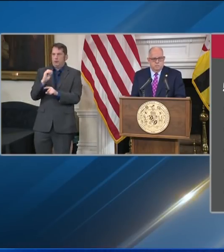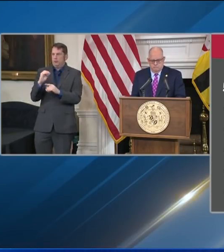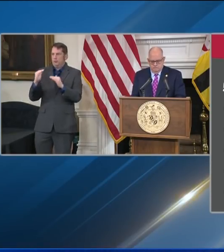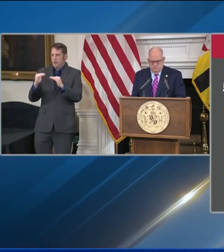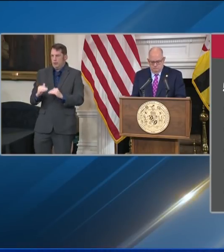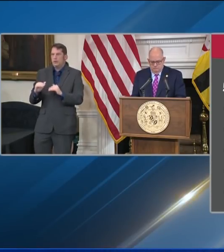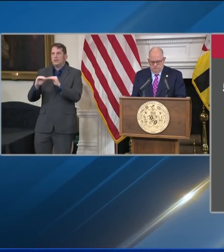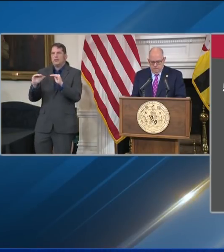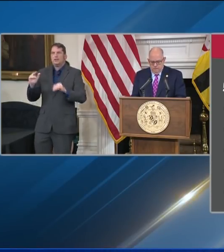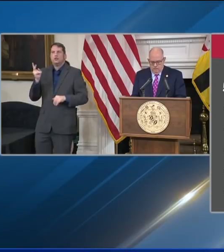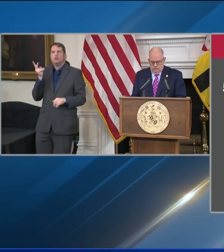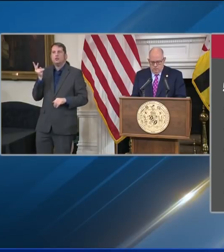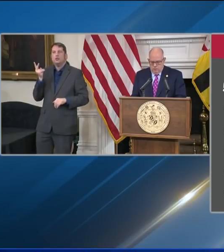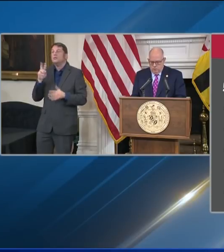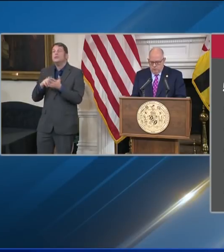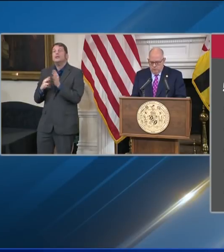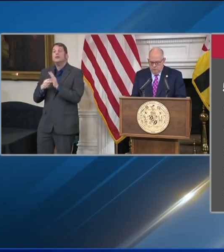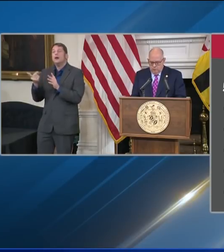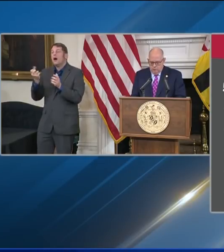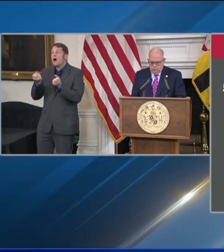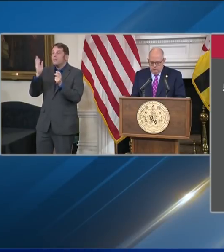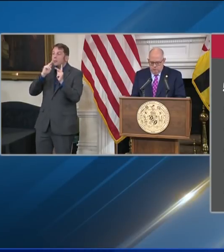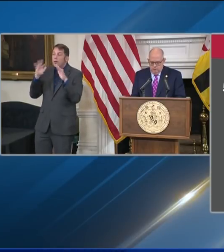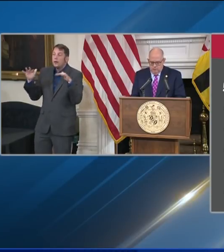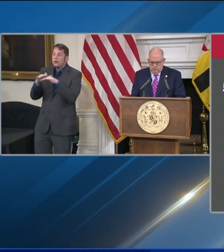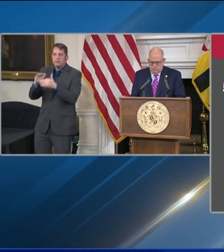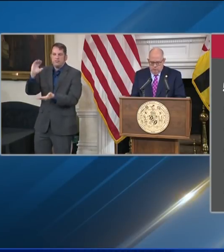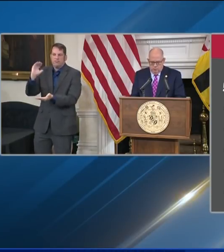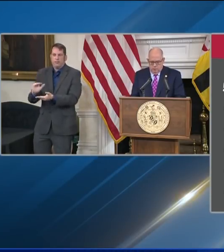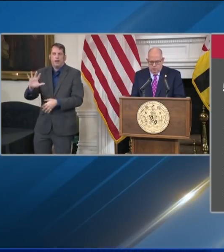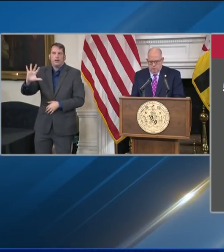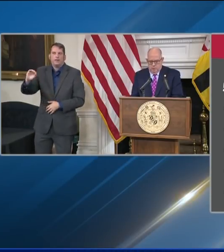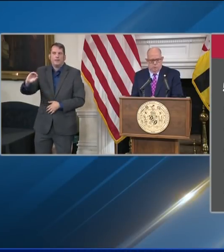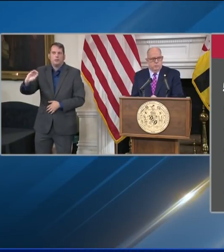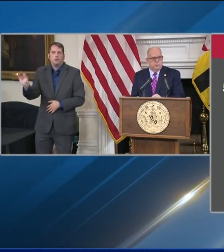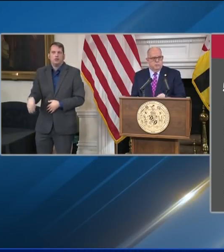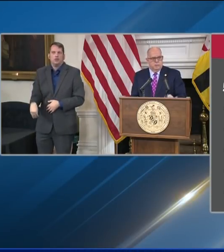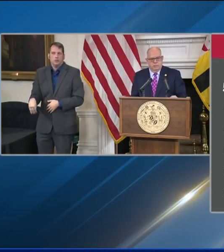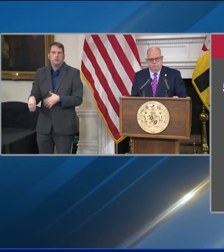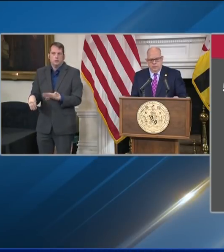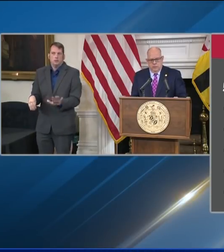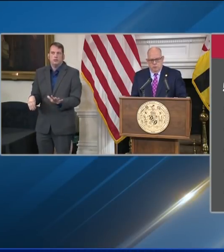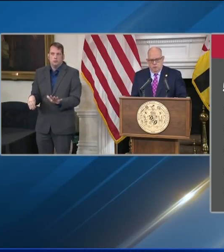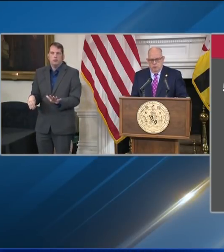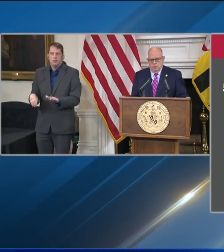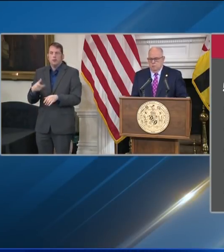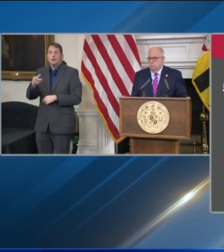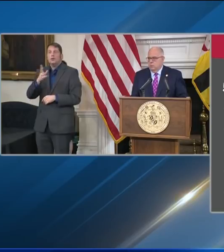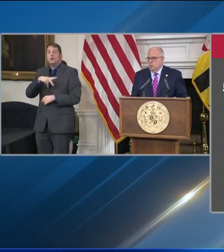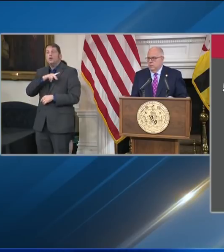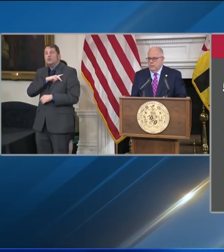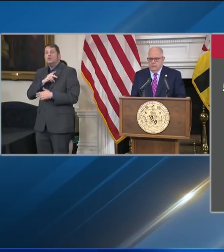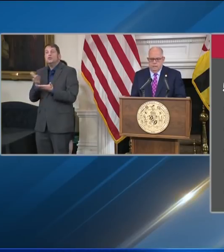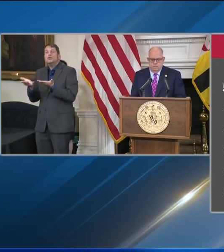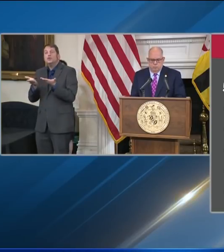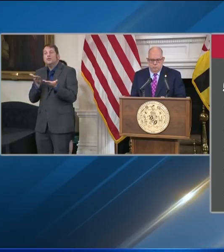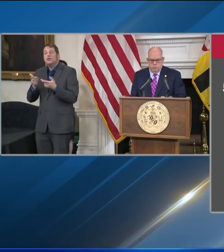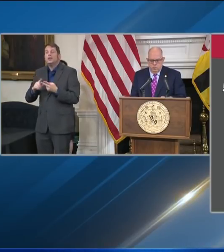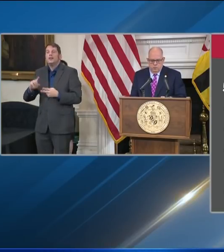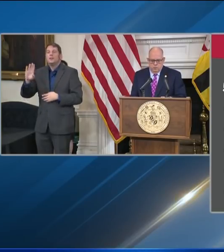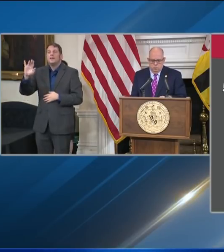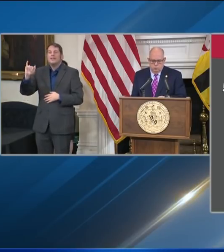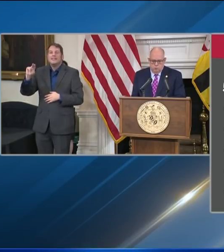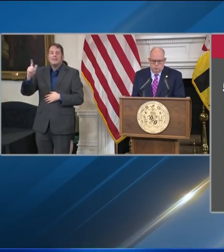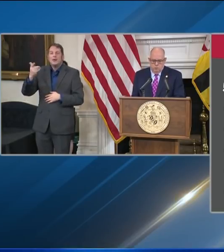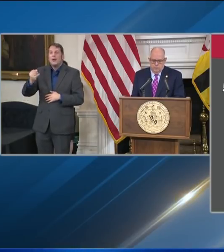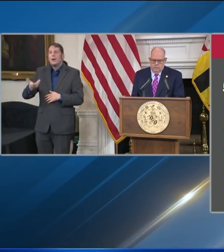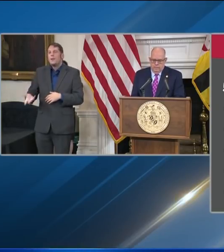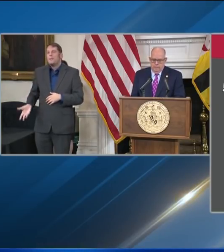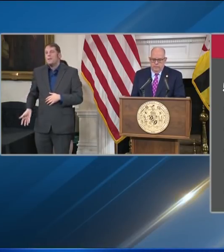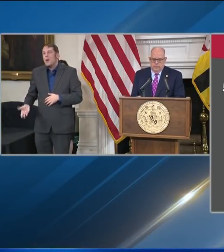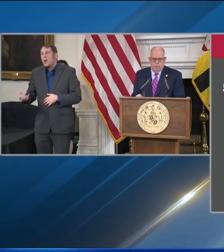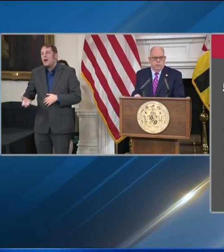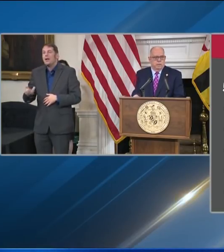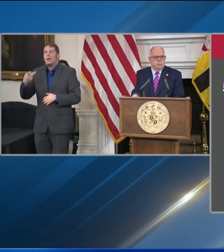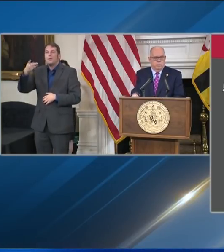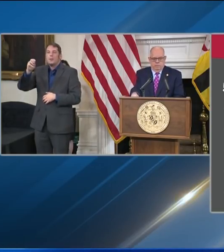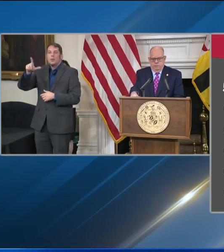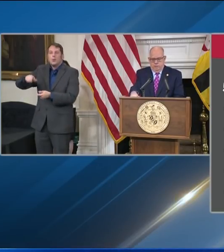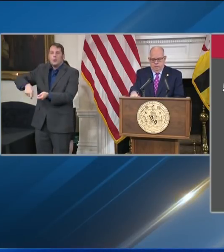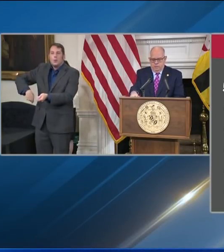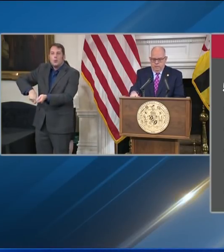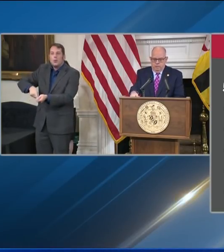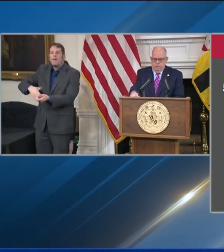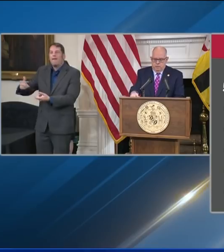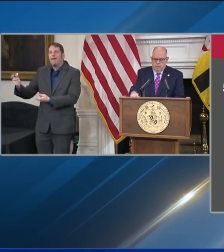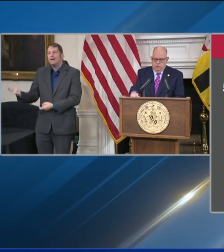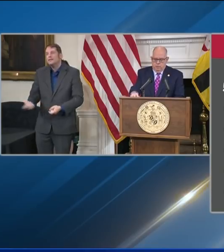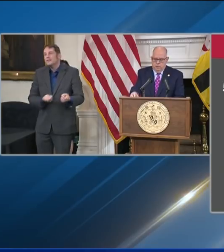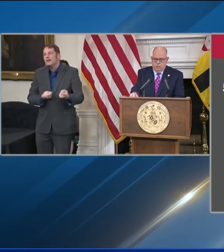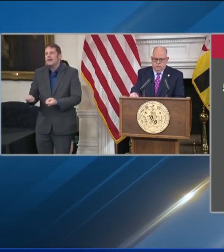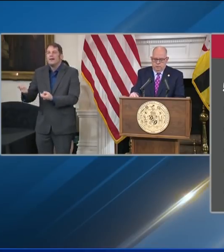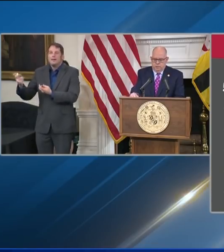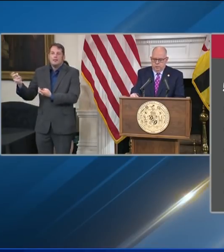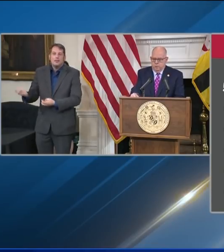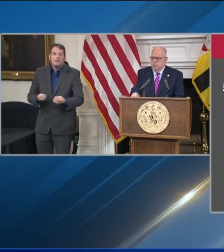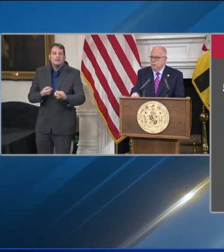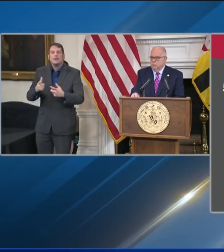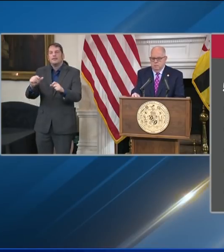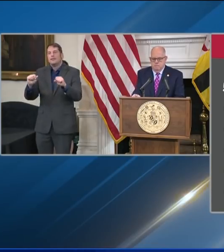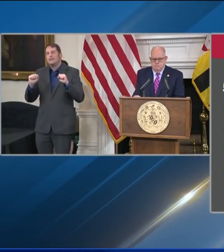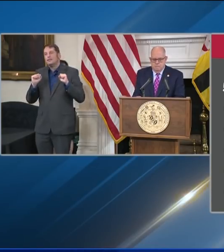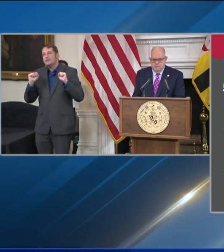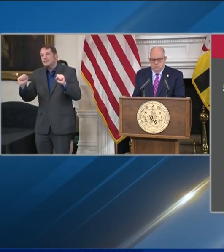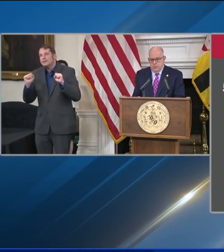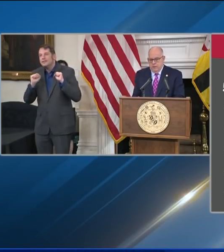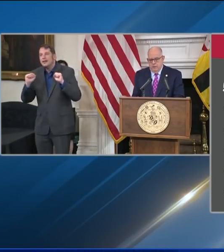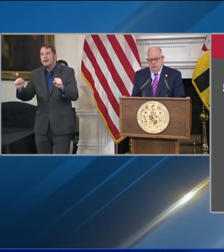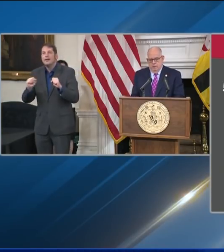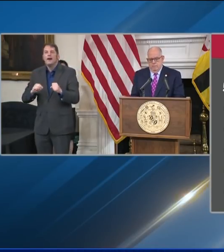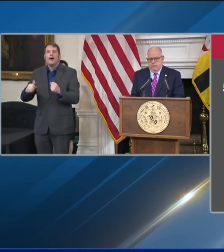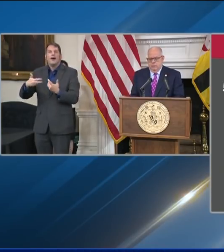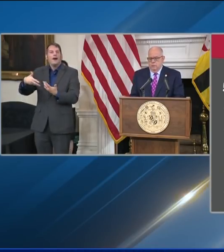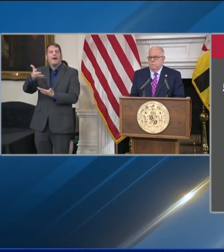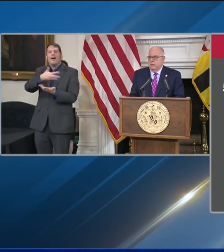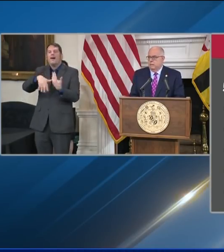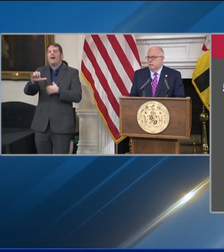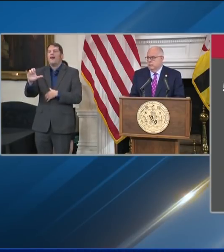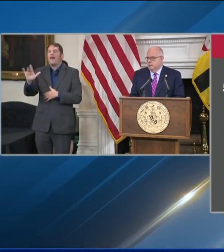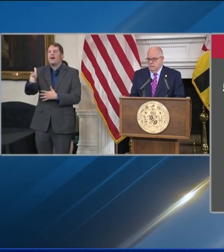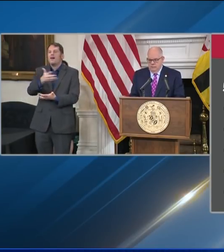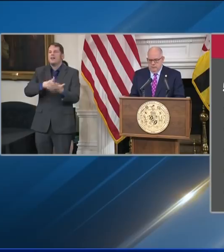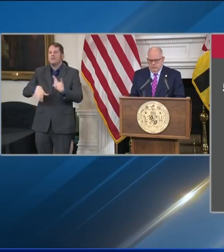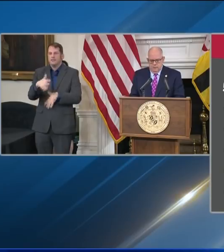WILL REVERT BACK TO THE STAGE 50% CAPACITY RESTRICTIONS THIS ALSO INCLUDES PERSONAL SERVICES BUSINESSES BINGO HALLS BOWLING ALLEYS POOL HALLS ROLLER AND ICE SKATING RINKS FITNESS CENTERS